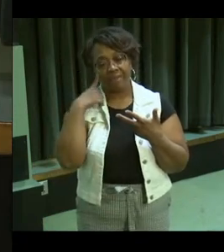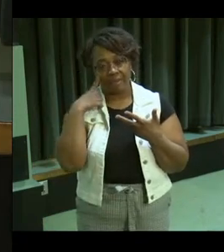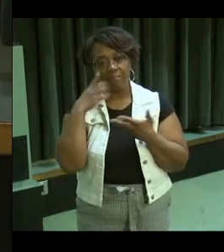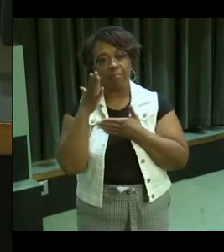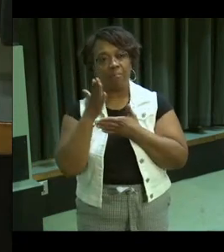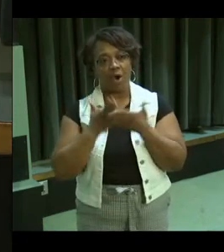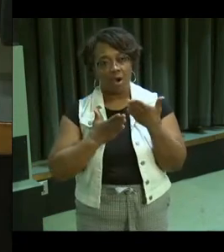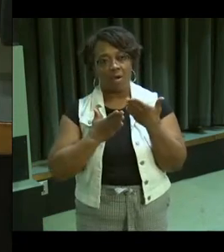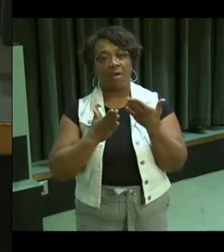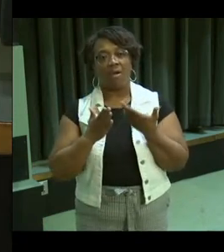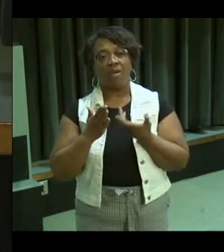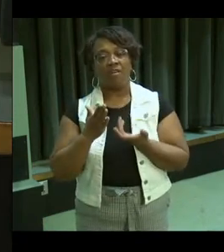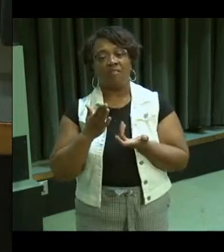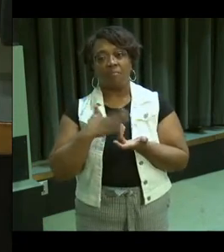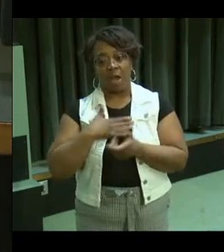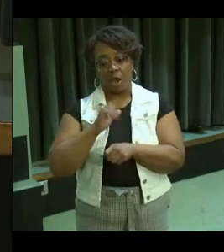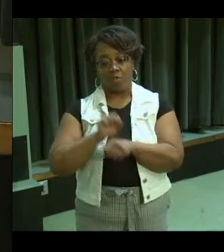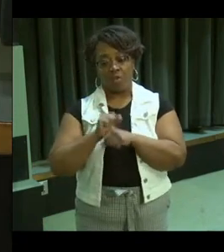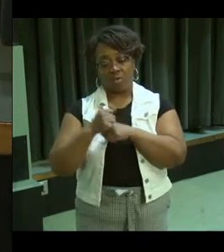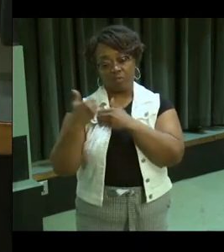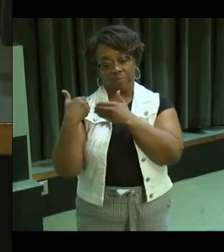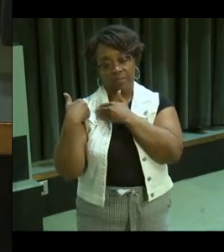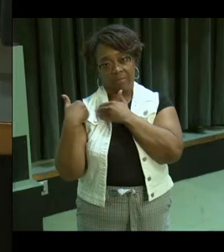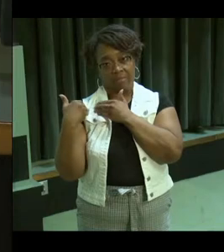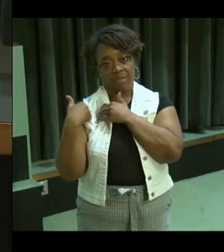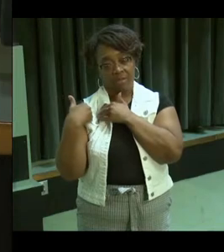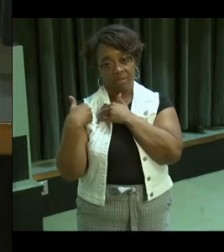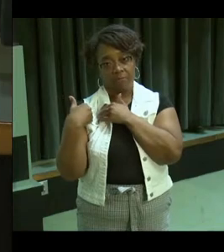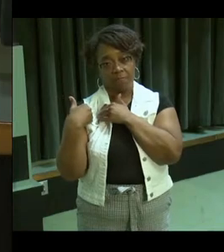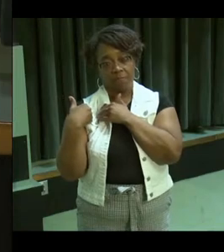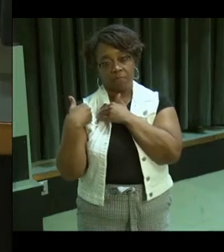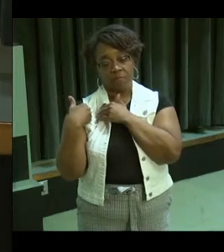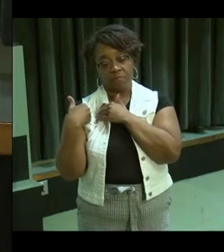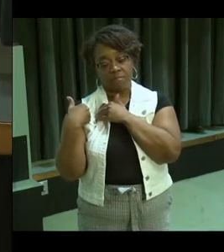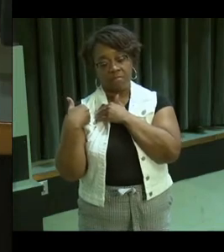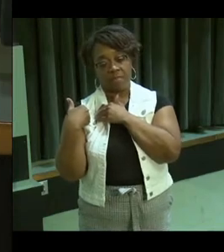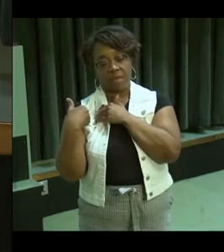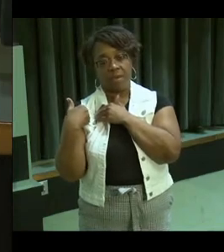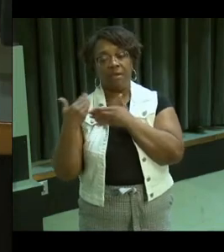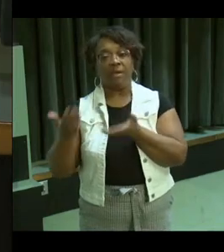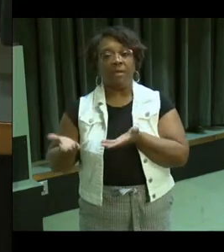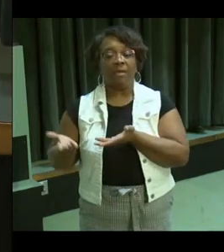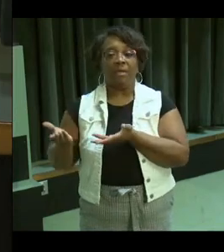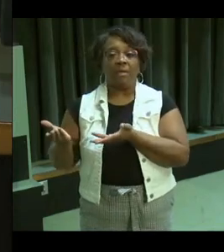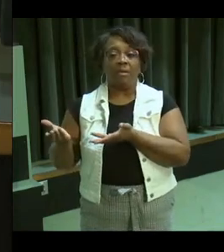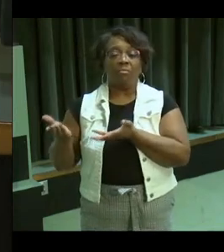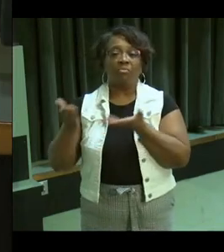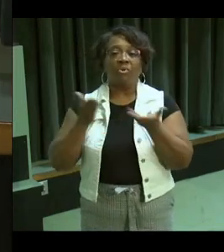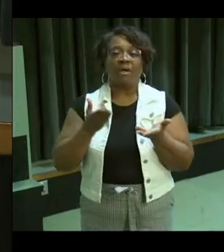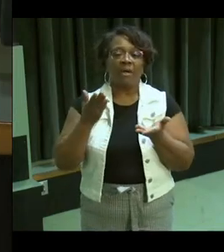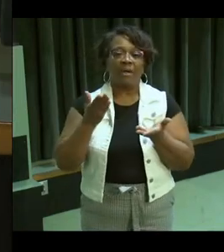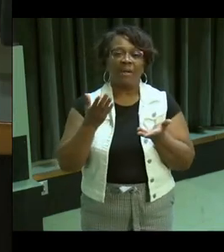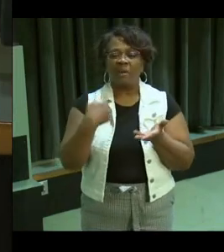part of the work that I am